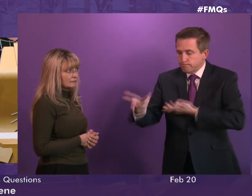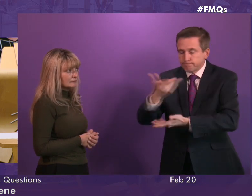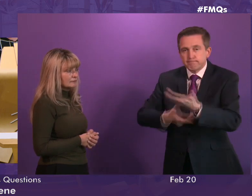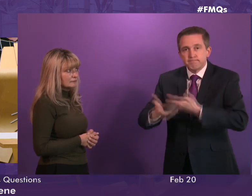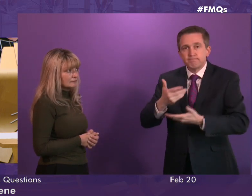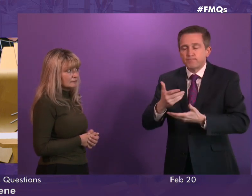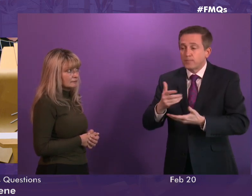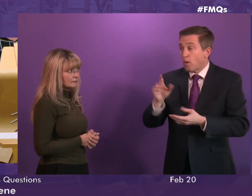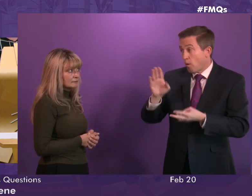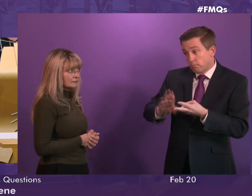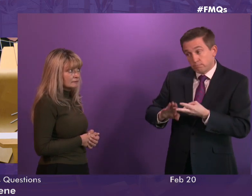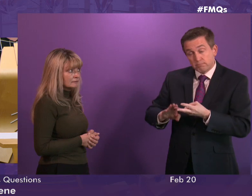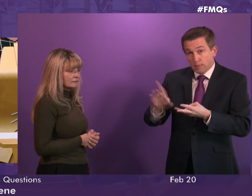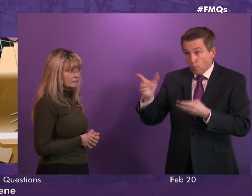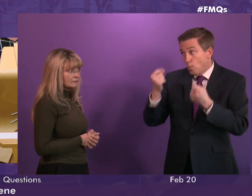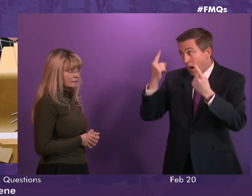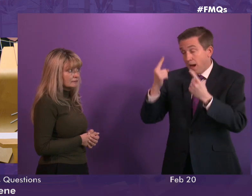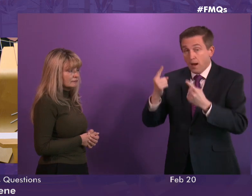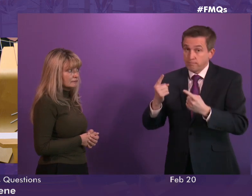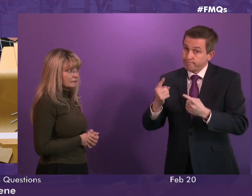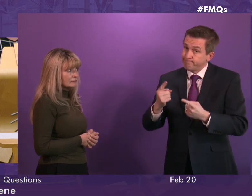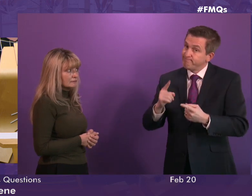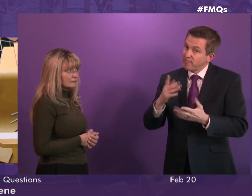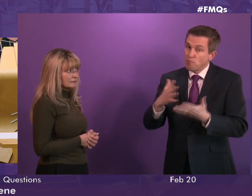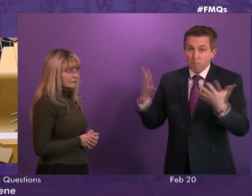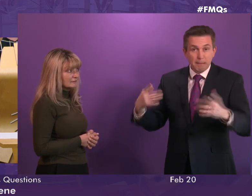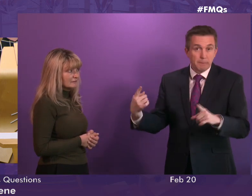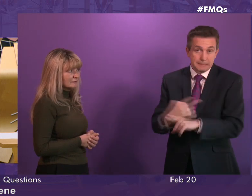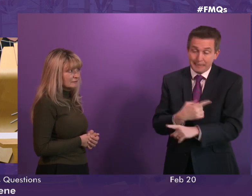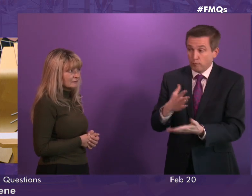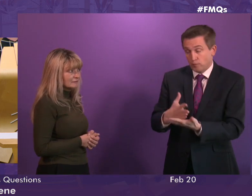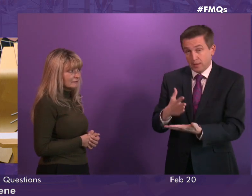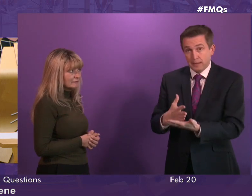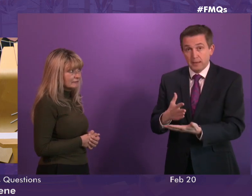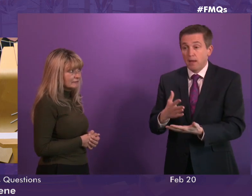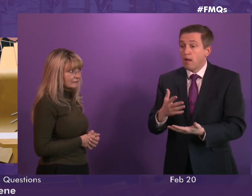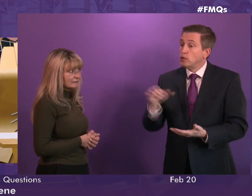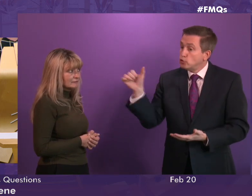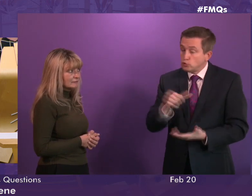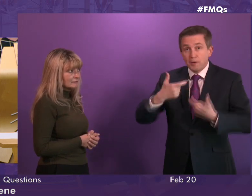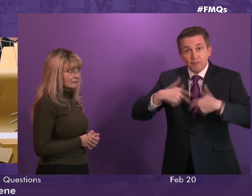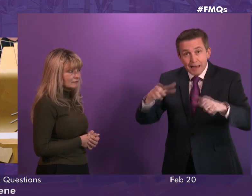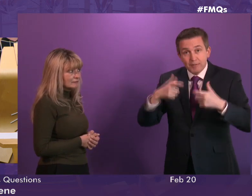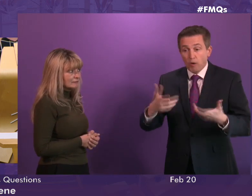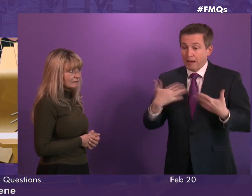that it was a mistake to scrap the flagship policy of health checks for 40-year-olds in